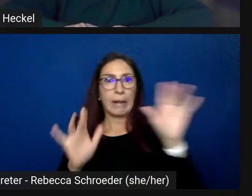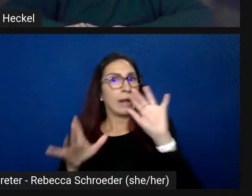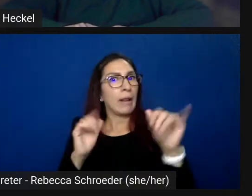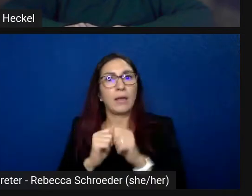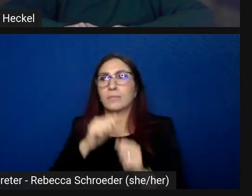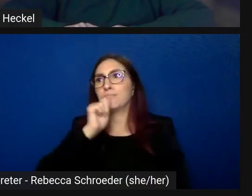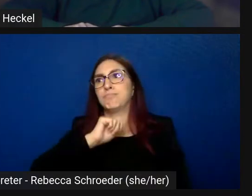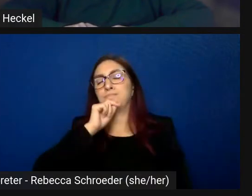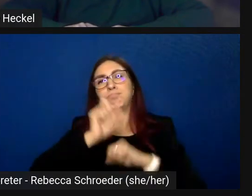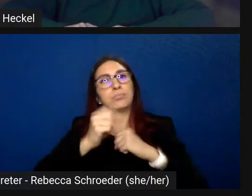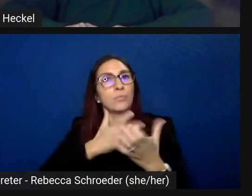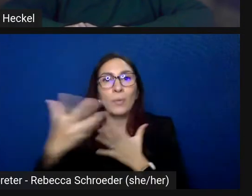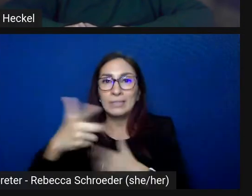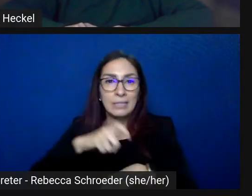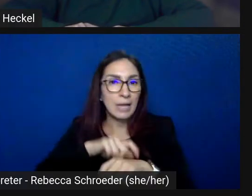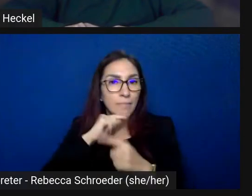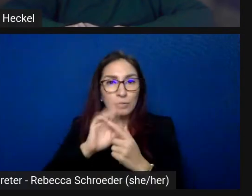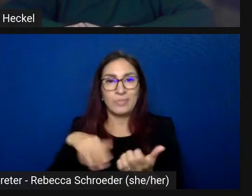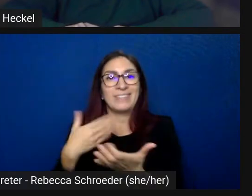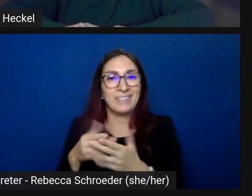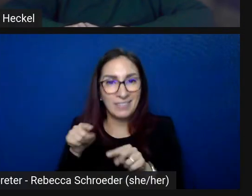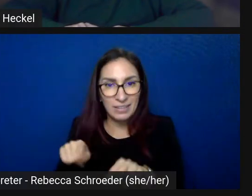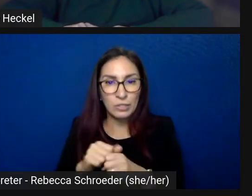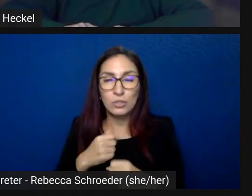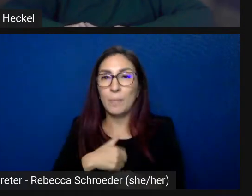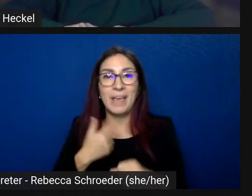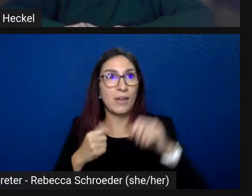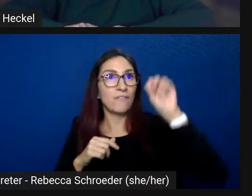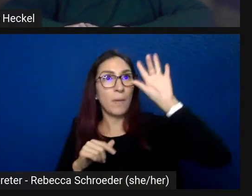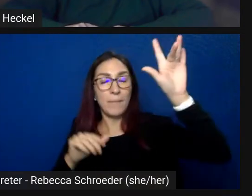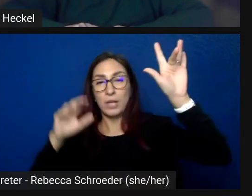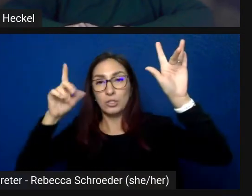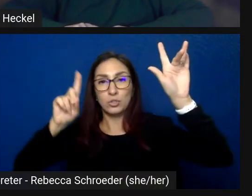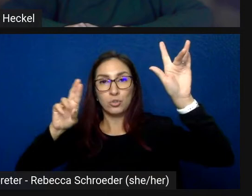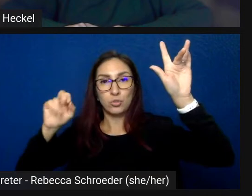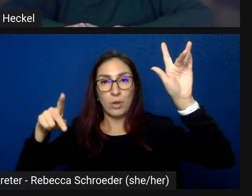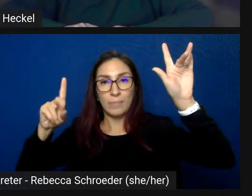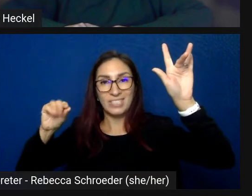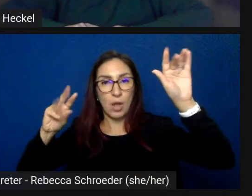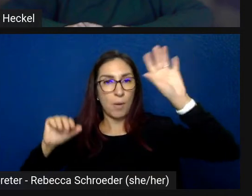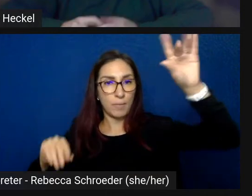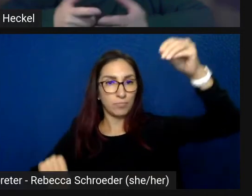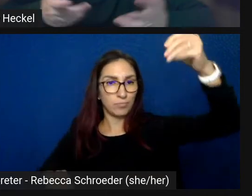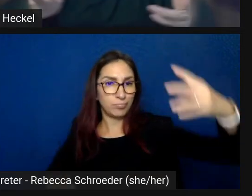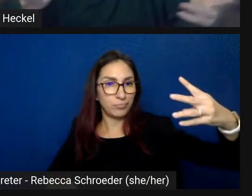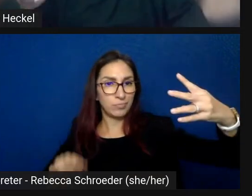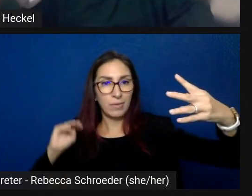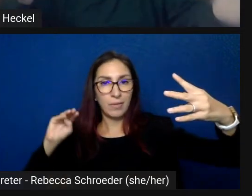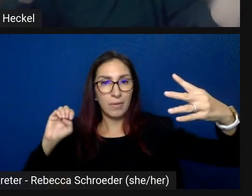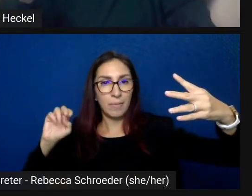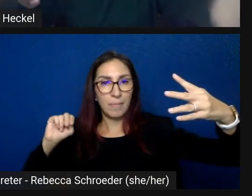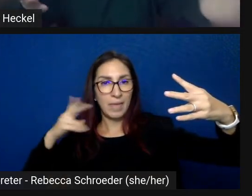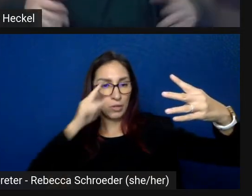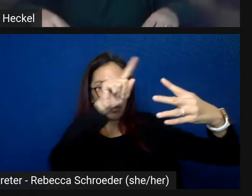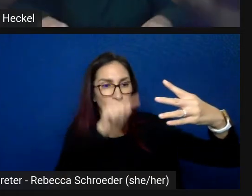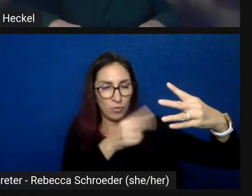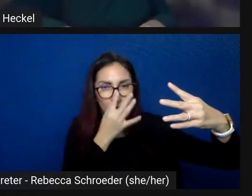Making it from the dropdown menu or from the footer is fine. Again, multiple ways requirements, so they're nice.